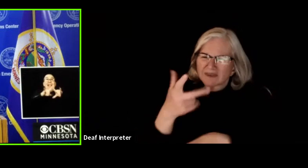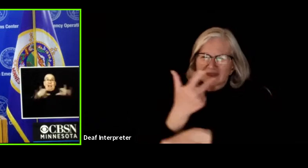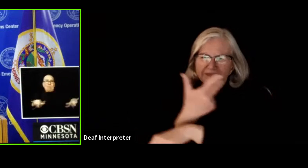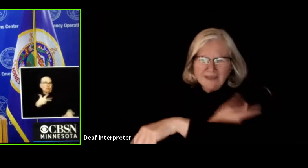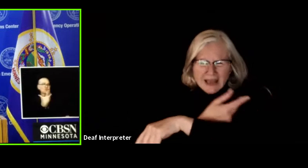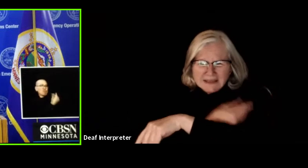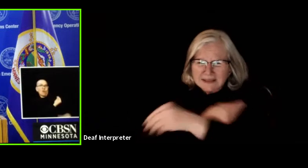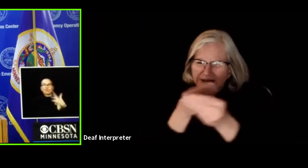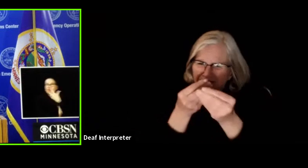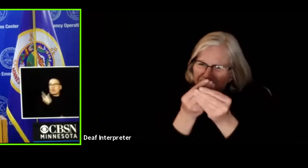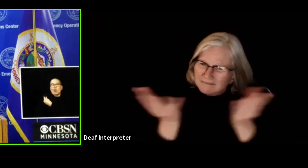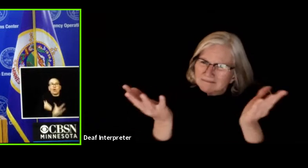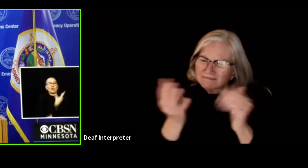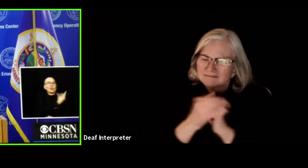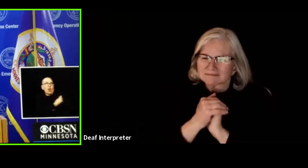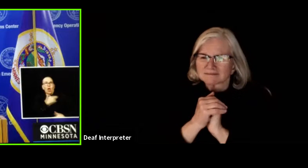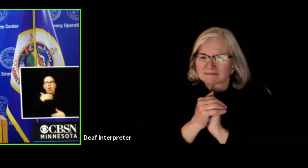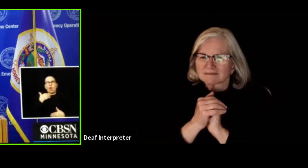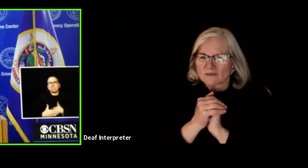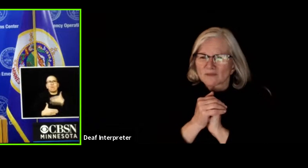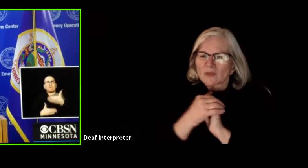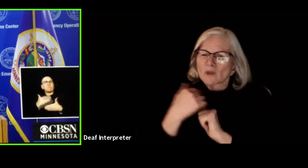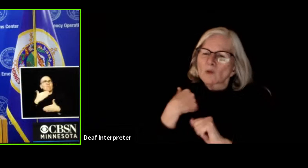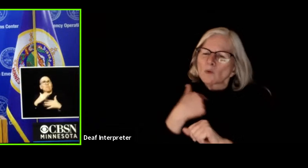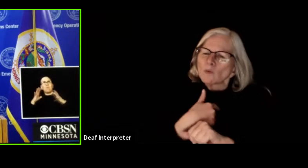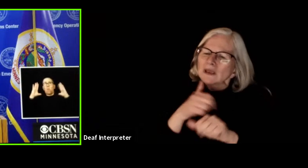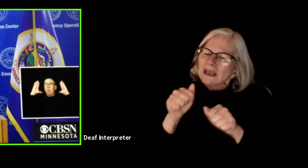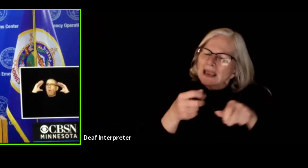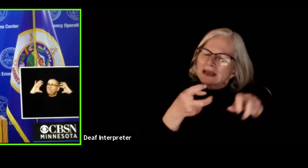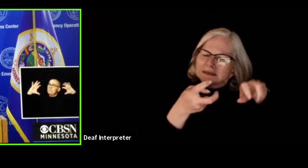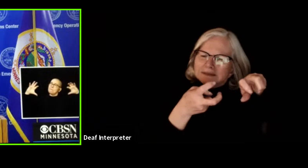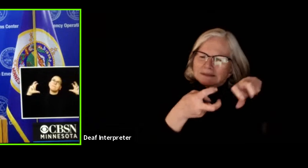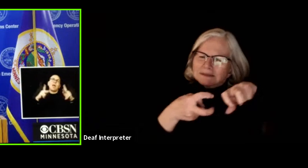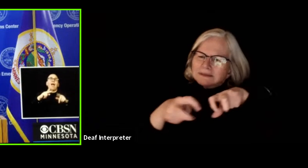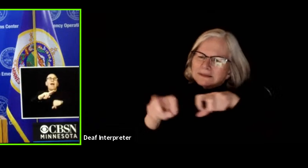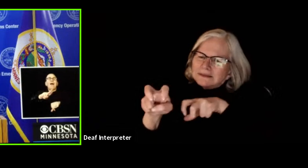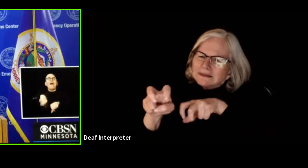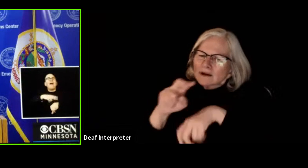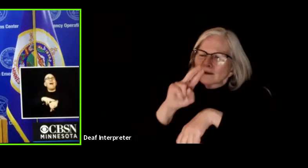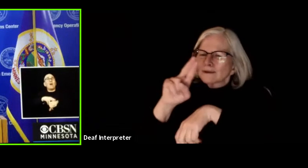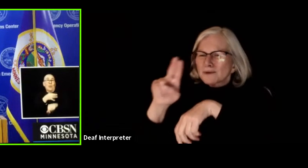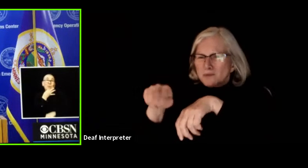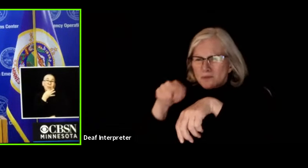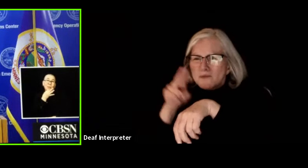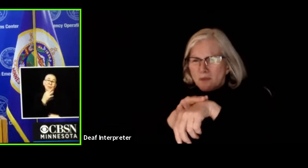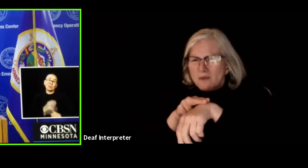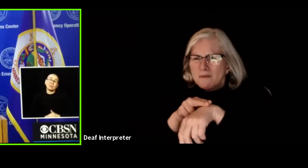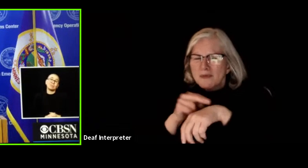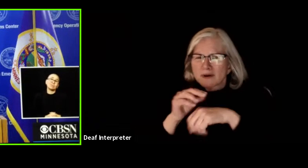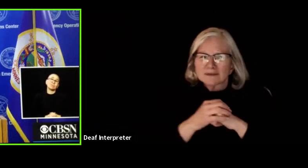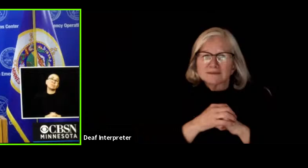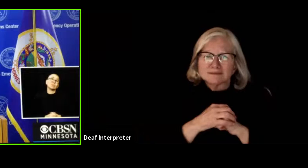TO MOVE MORE BACK TO NORMAL. SO, MINNESOTANS, ON A DAY OF -- I SHARE THIS WITH YOU,